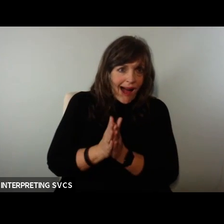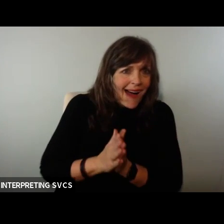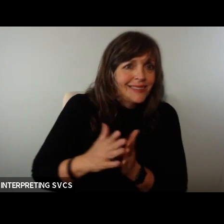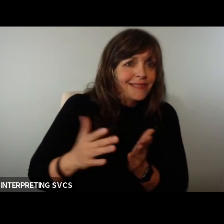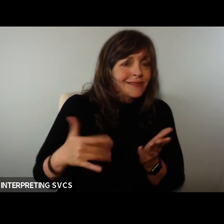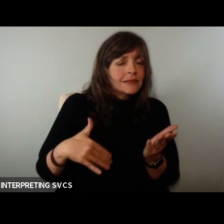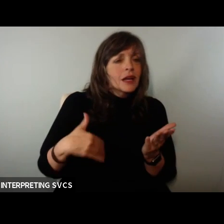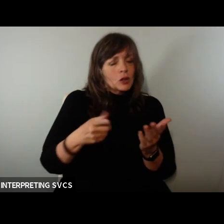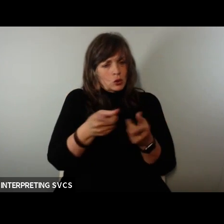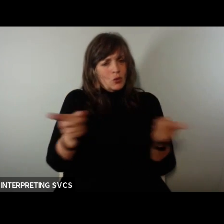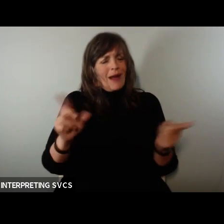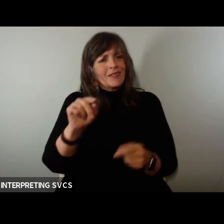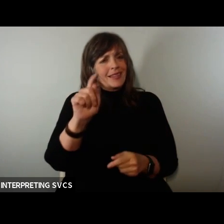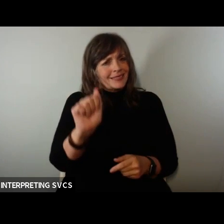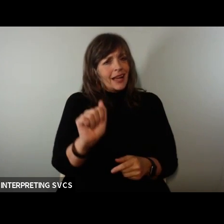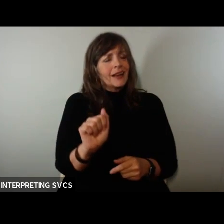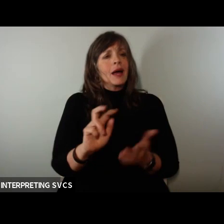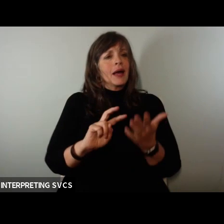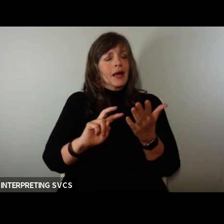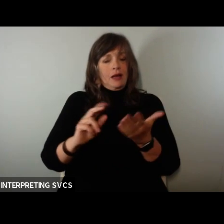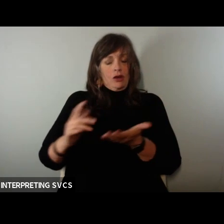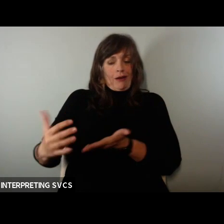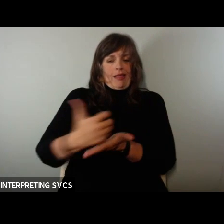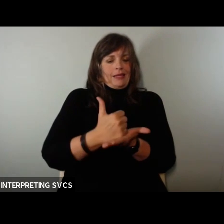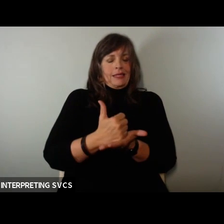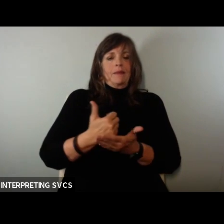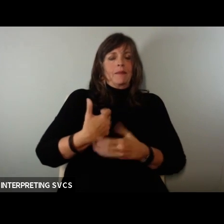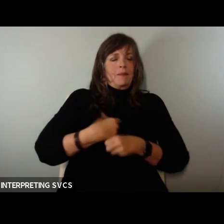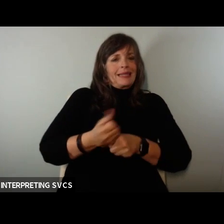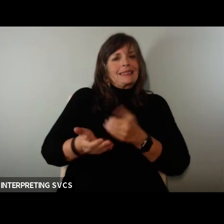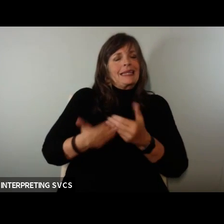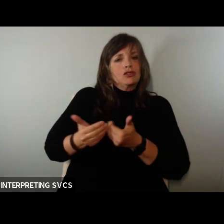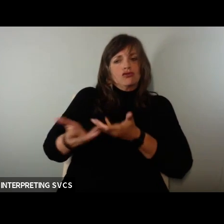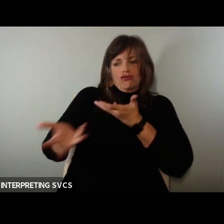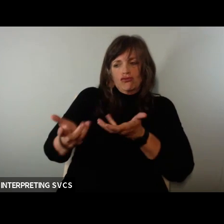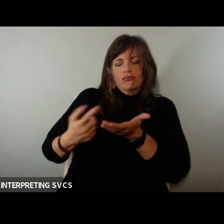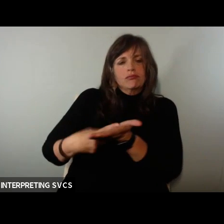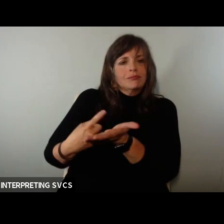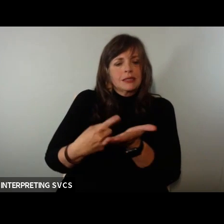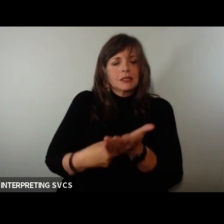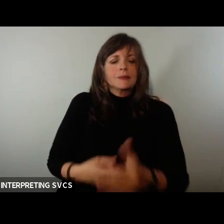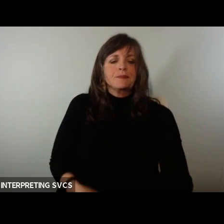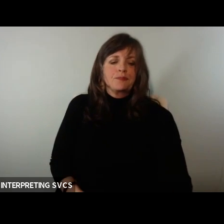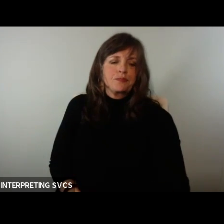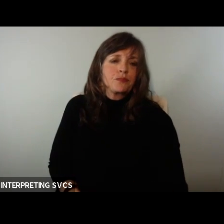it makes it a lot easier to have those conversations. We take the applications and we work out a formula